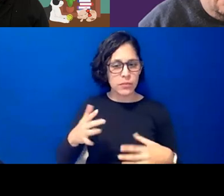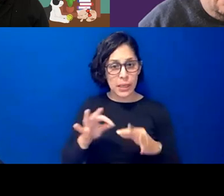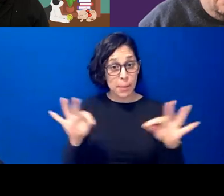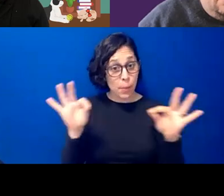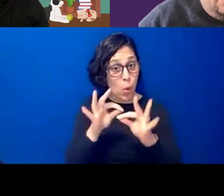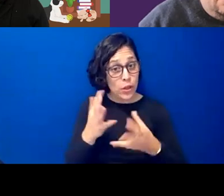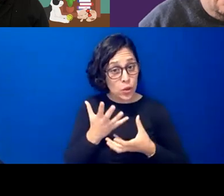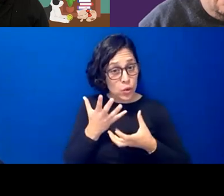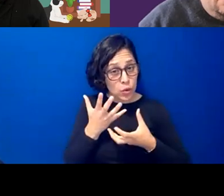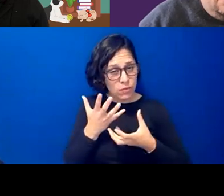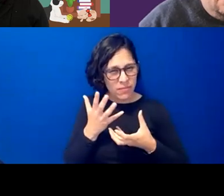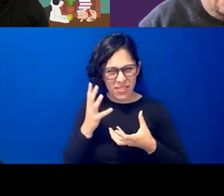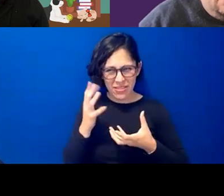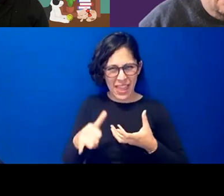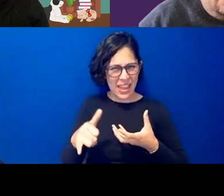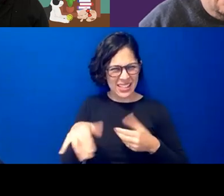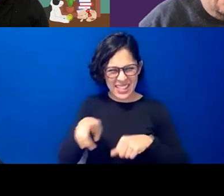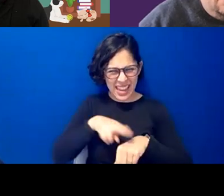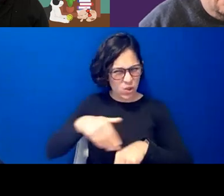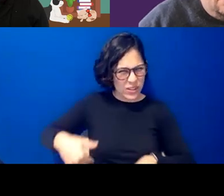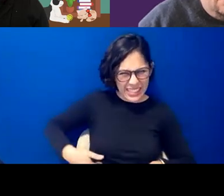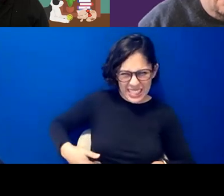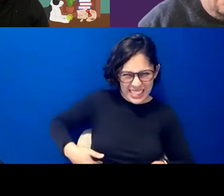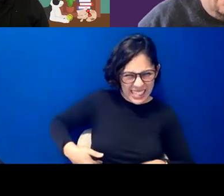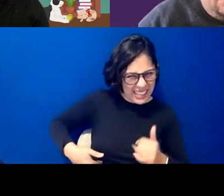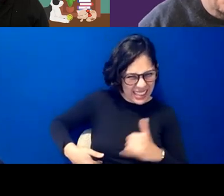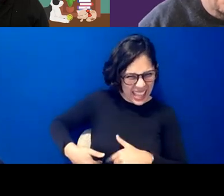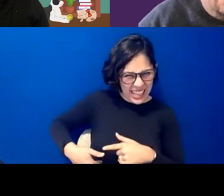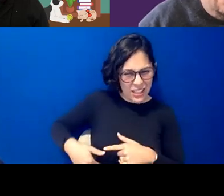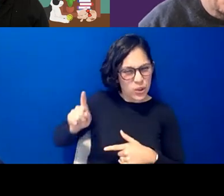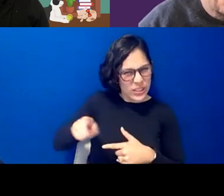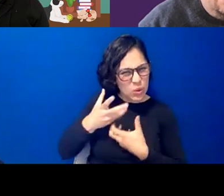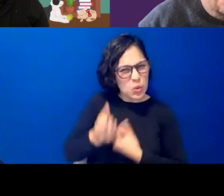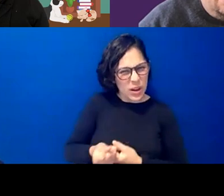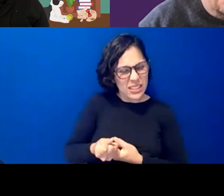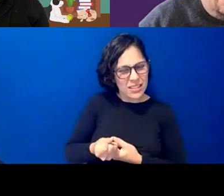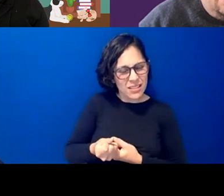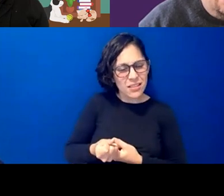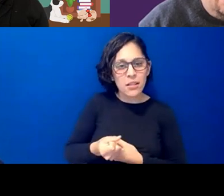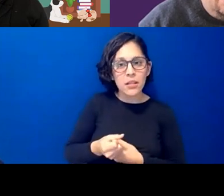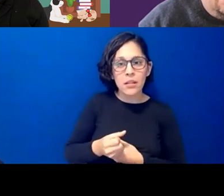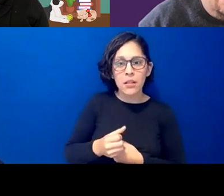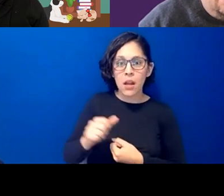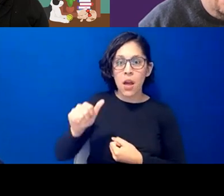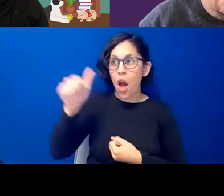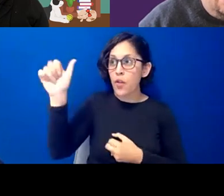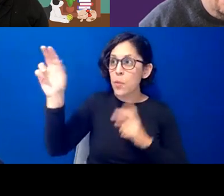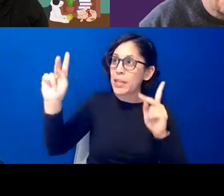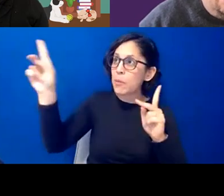Aurora Chang: Our that primal instinct you know. Aurora Chang: i'm not let anything or anyone or any institution.